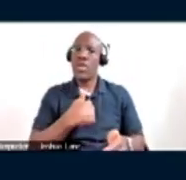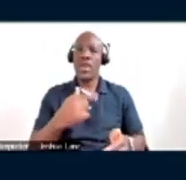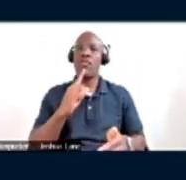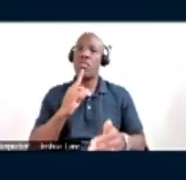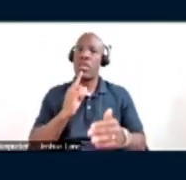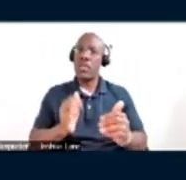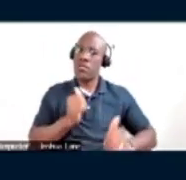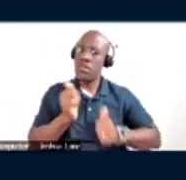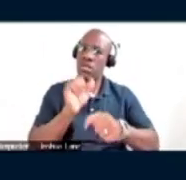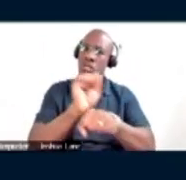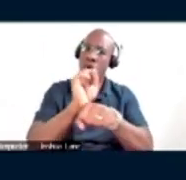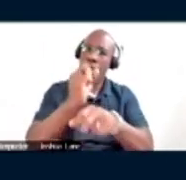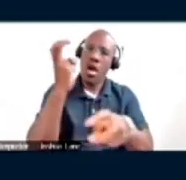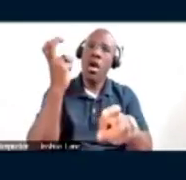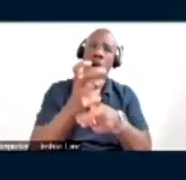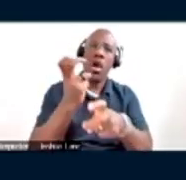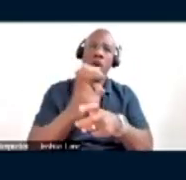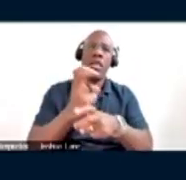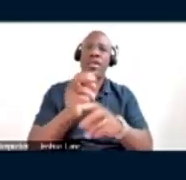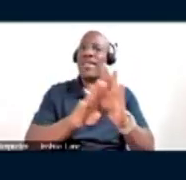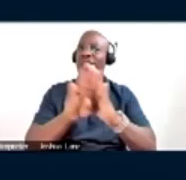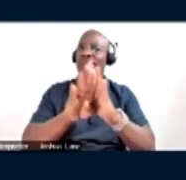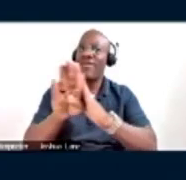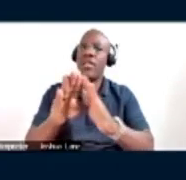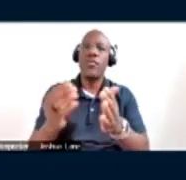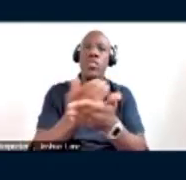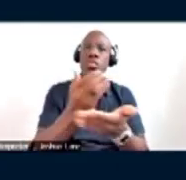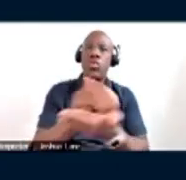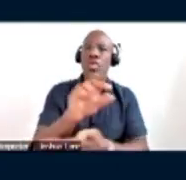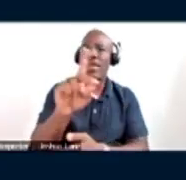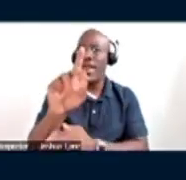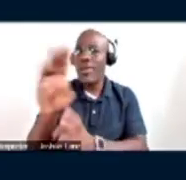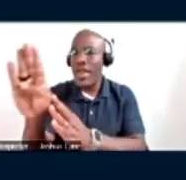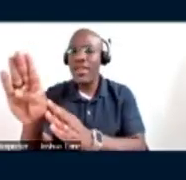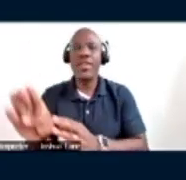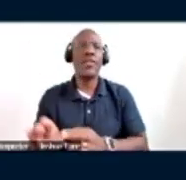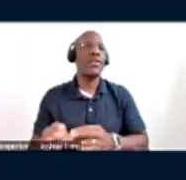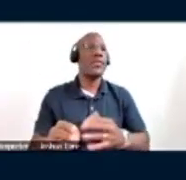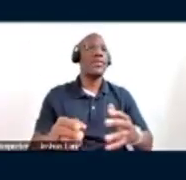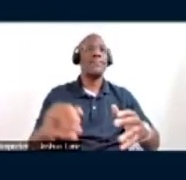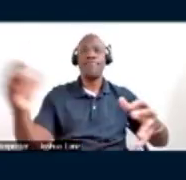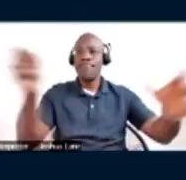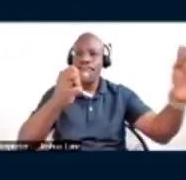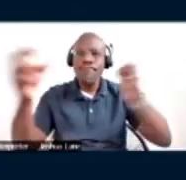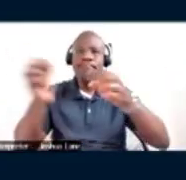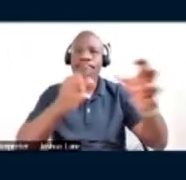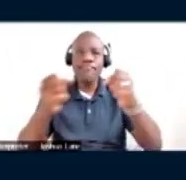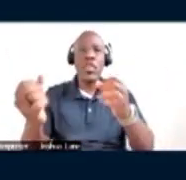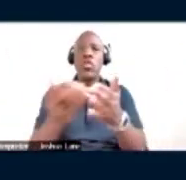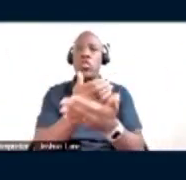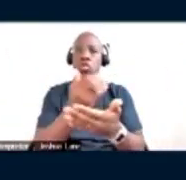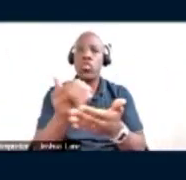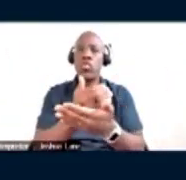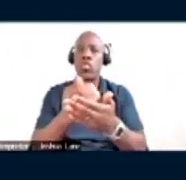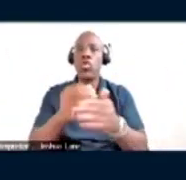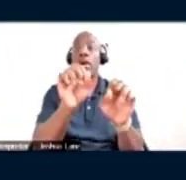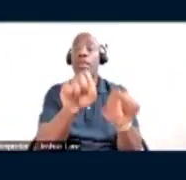to bring in new sources of potential reviewers in this reviewer finder.